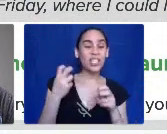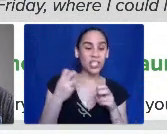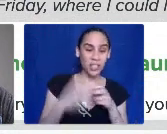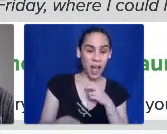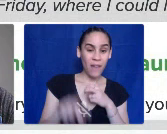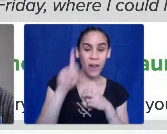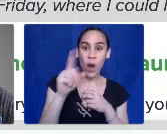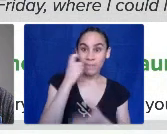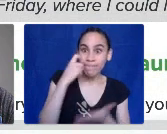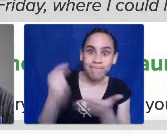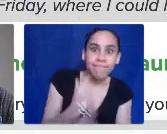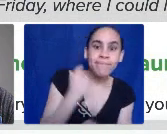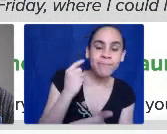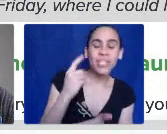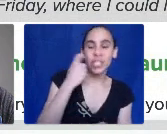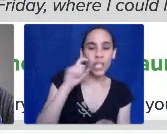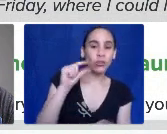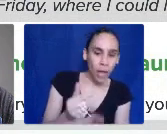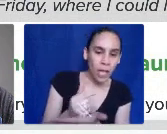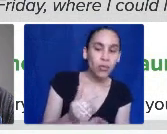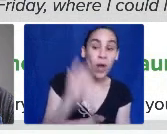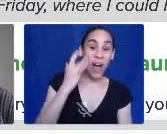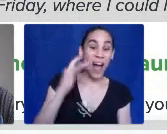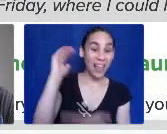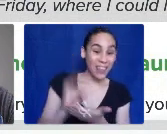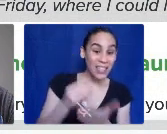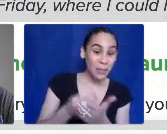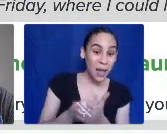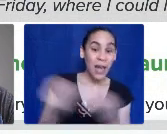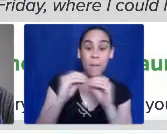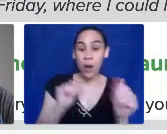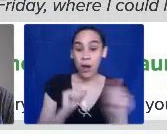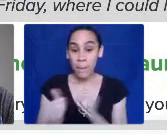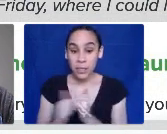less money out there more competition people are focusing on seniors but this is where you